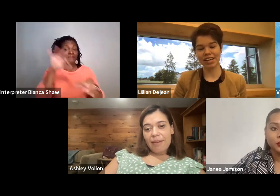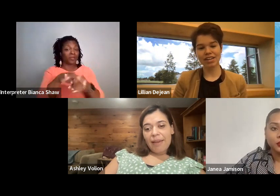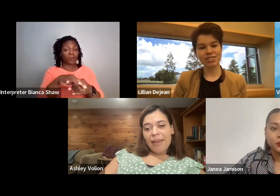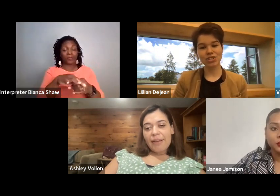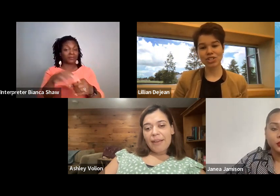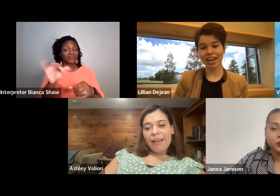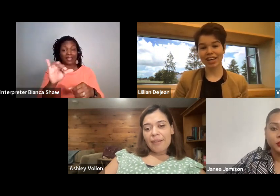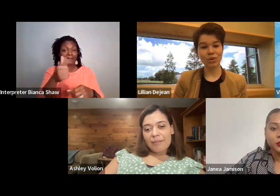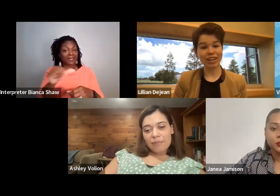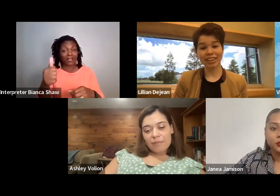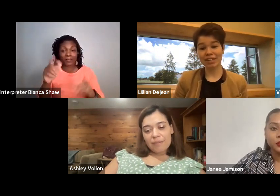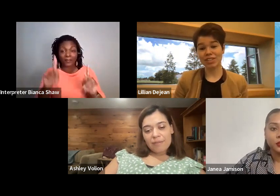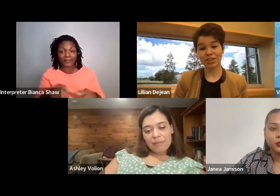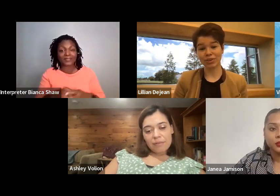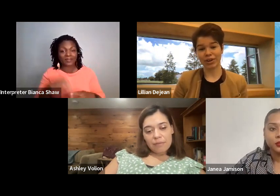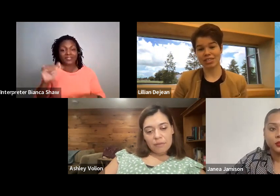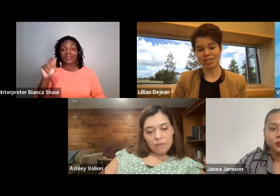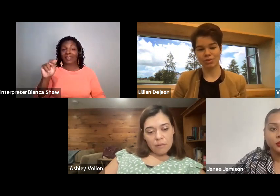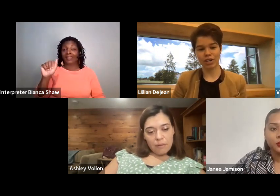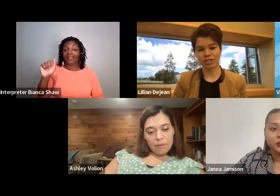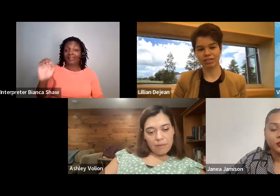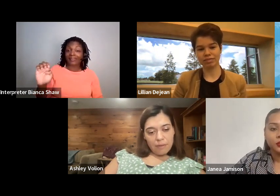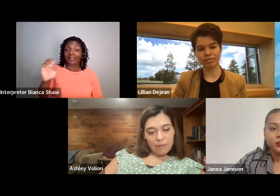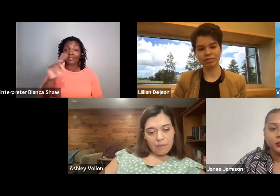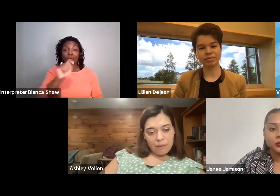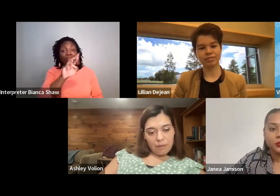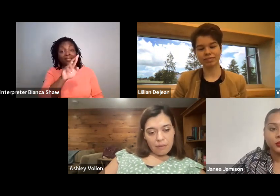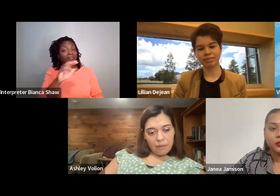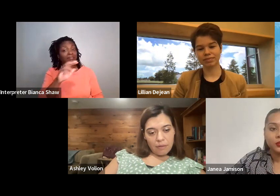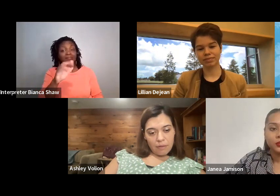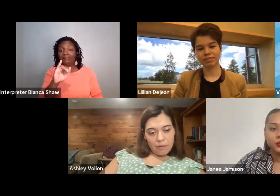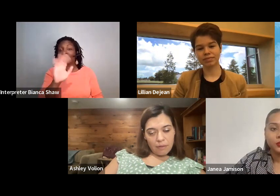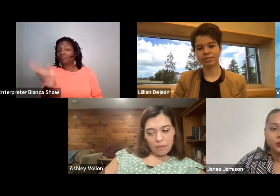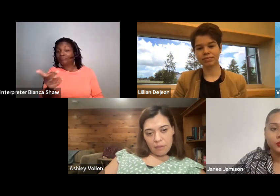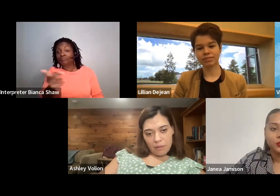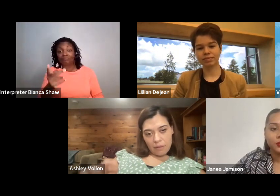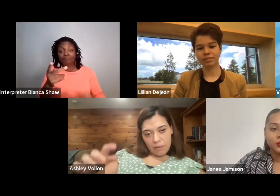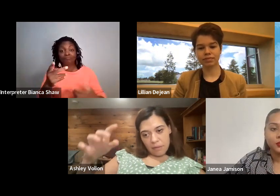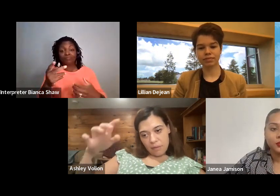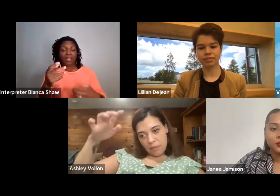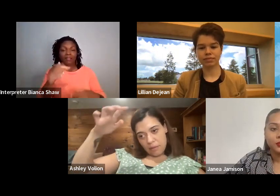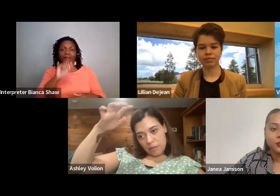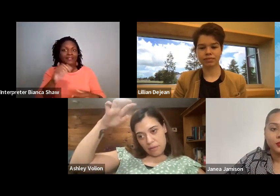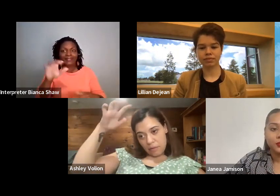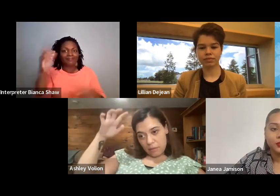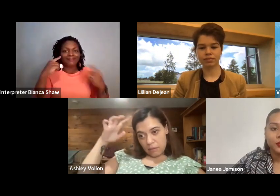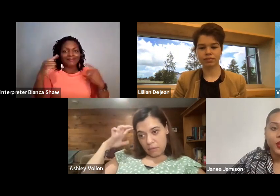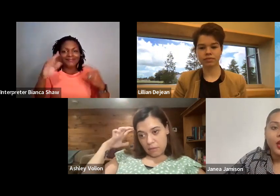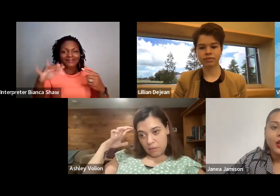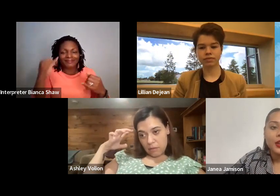So Janet tori i'd love to hear your thoughts on this question.